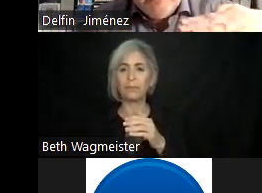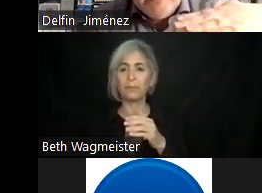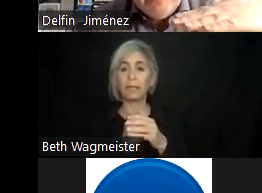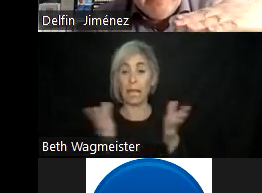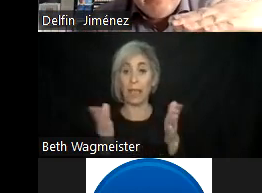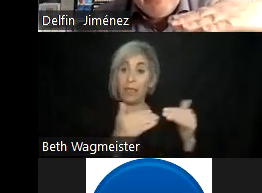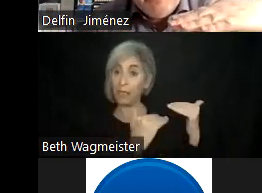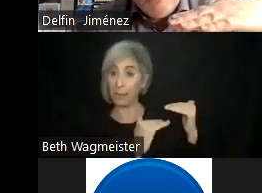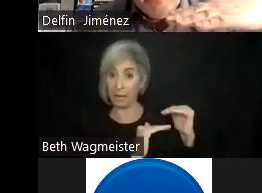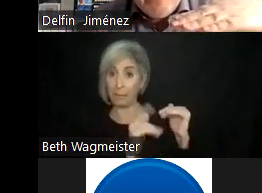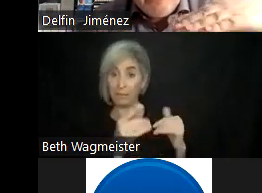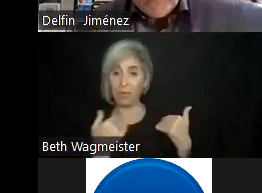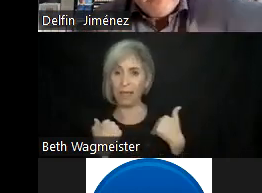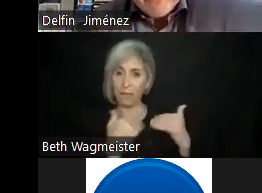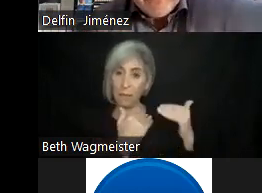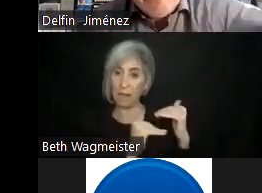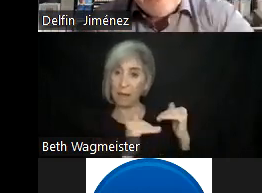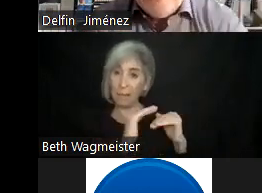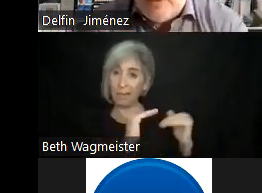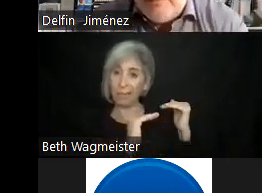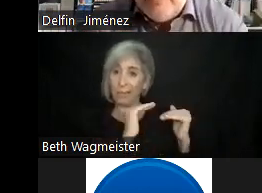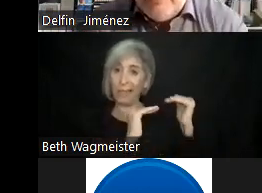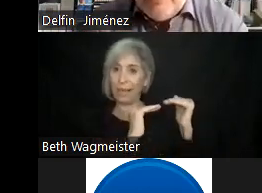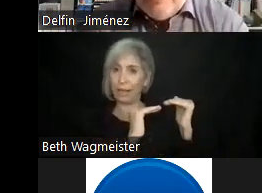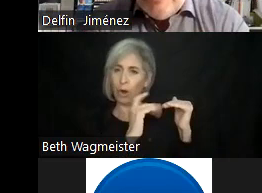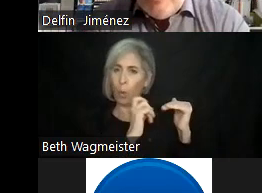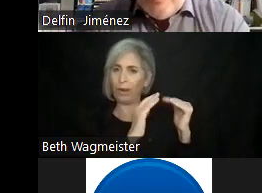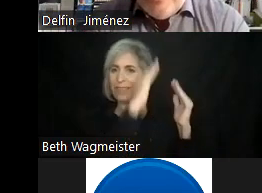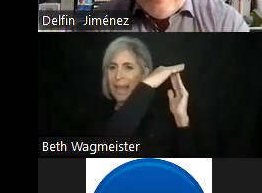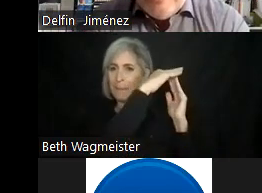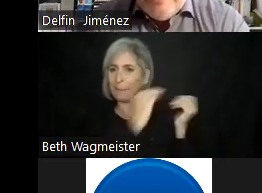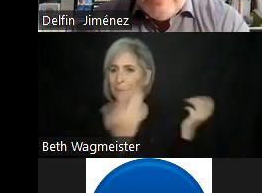in the minimum layer and the top. With this idea,